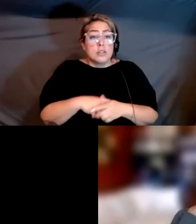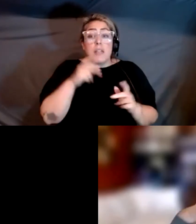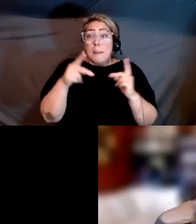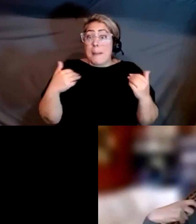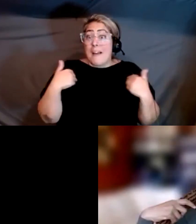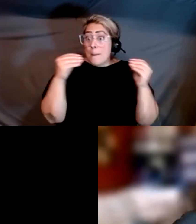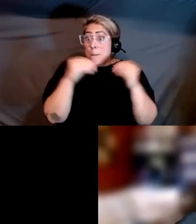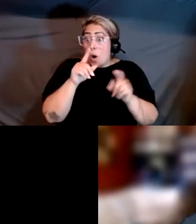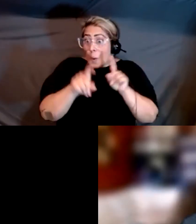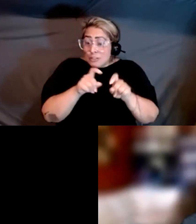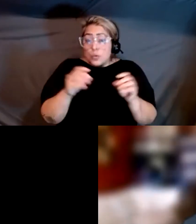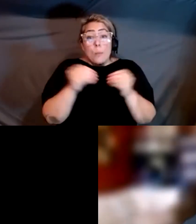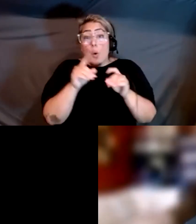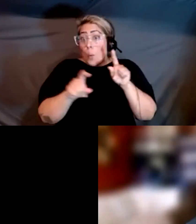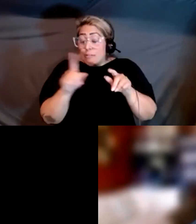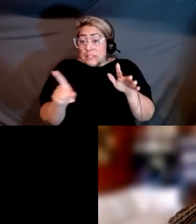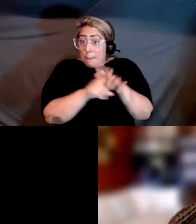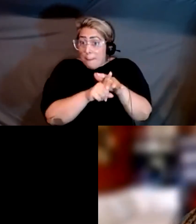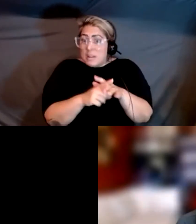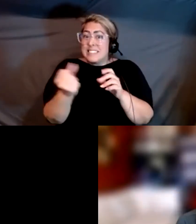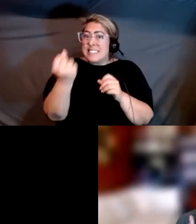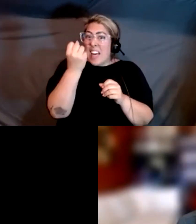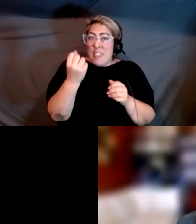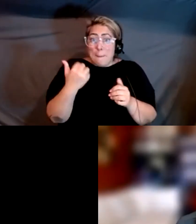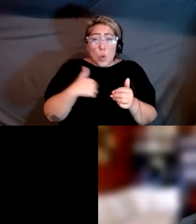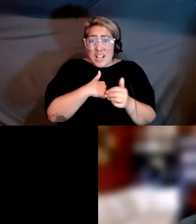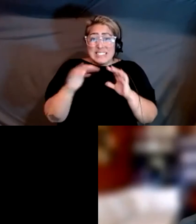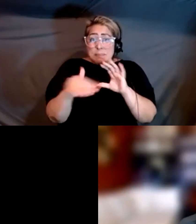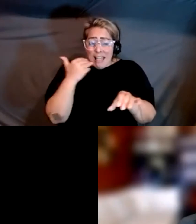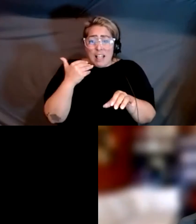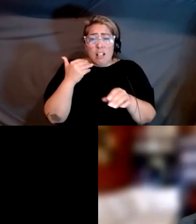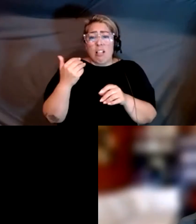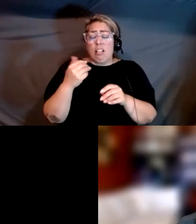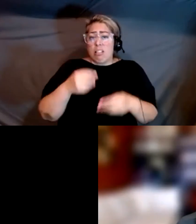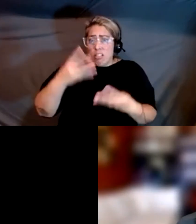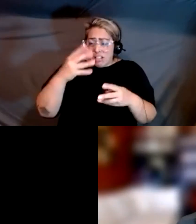we can forward them to Gonzalo's office. But thank you so much.